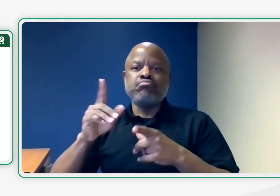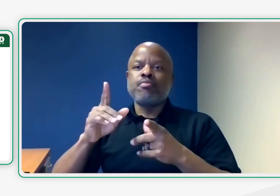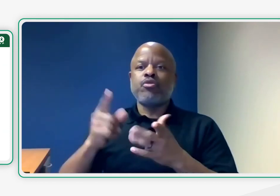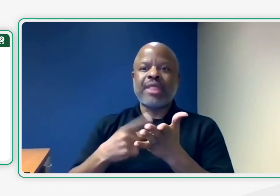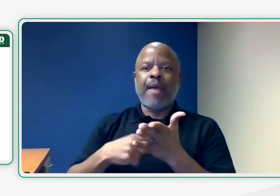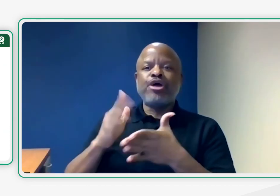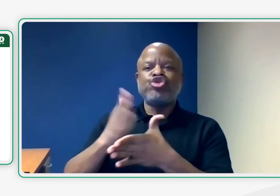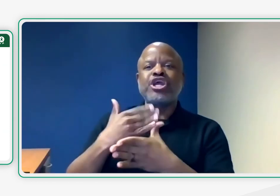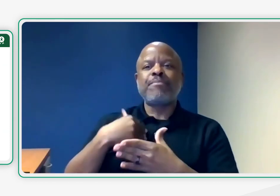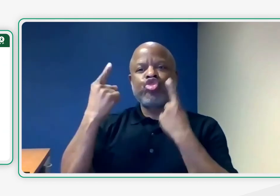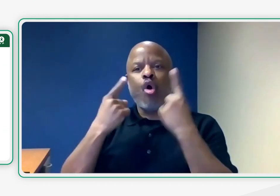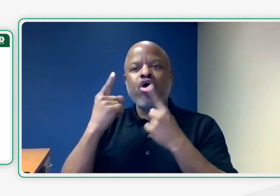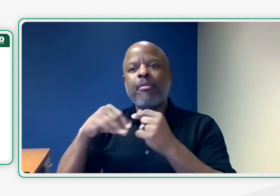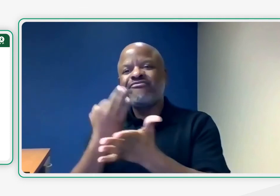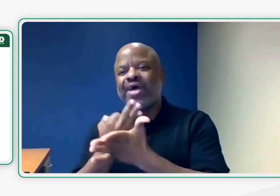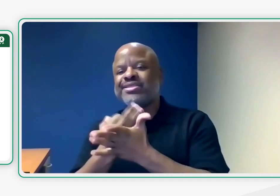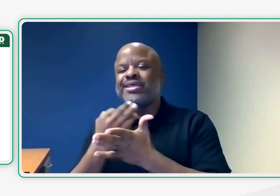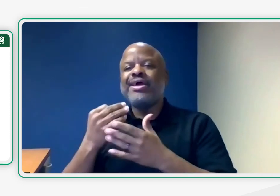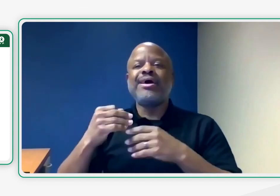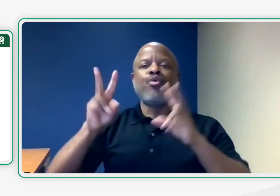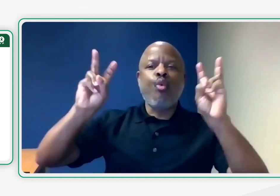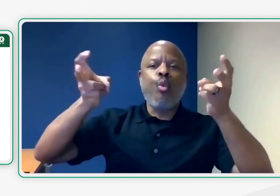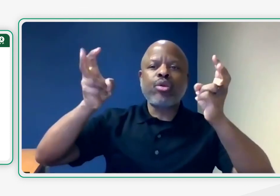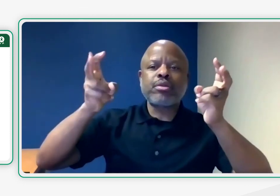And, you know, as a coach, it's my personal Facebook. Sometimes I share